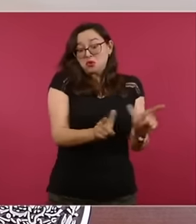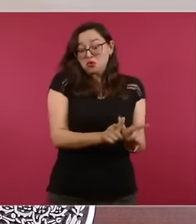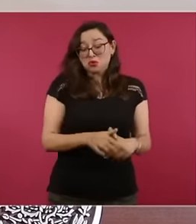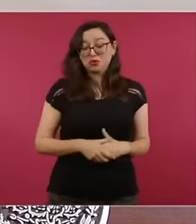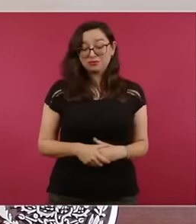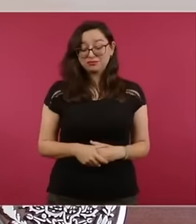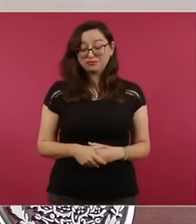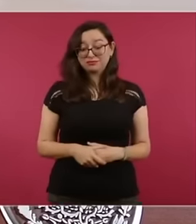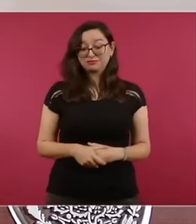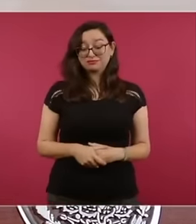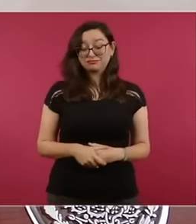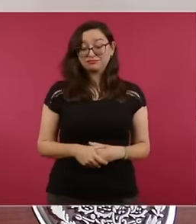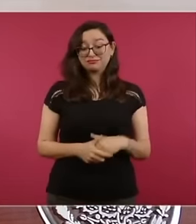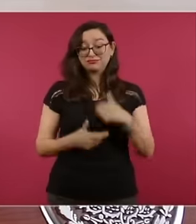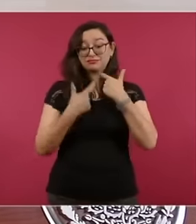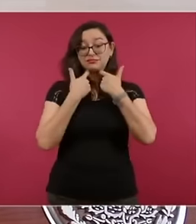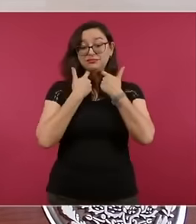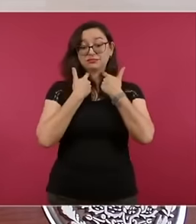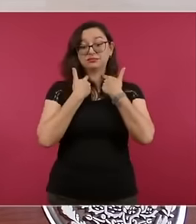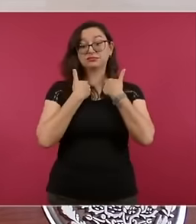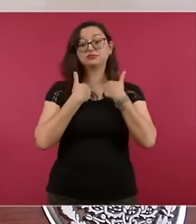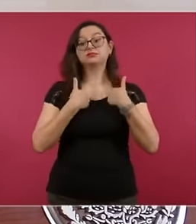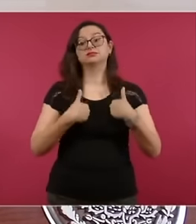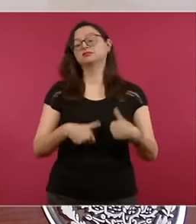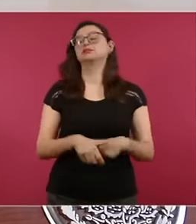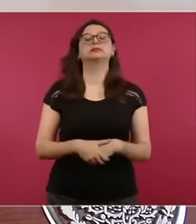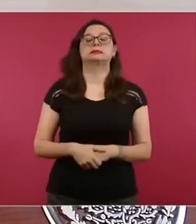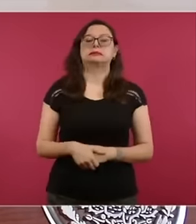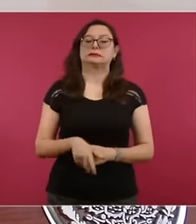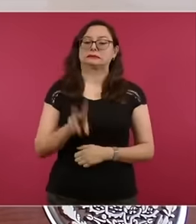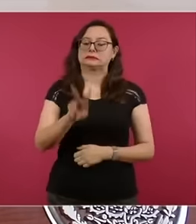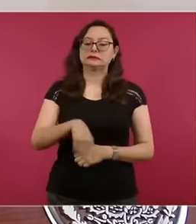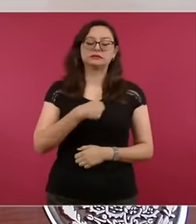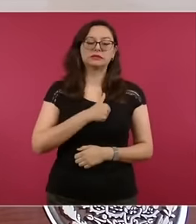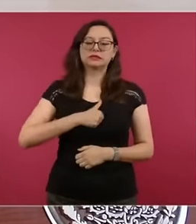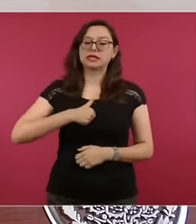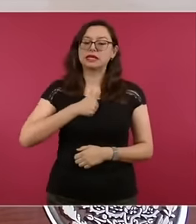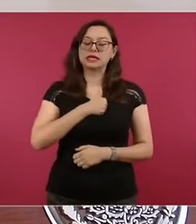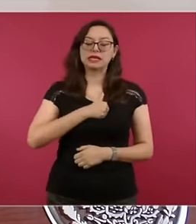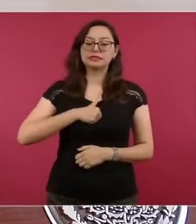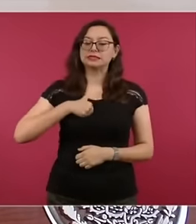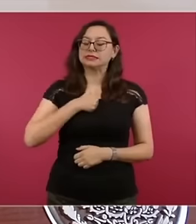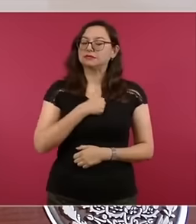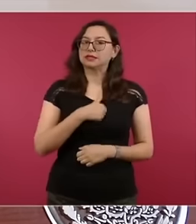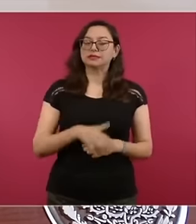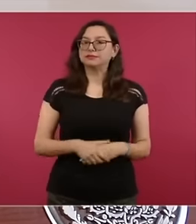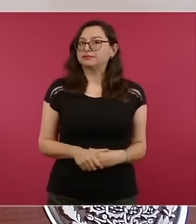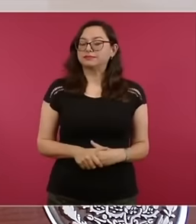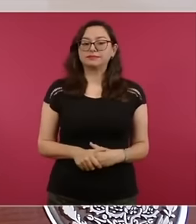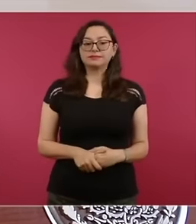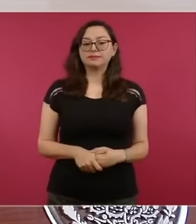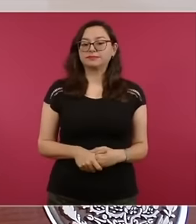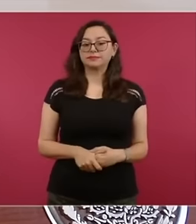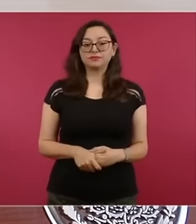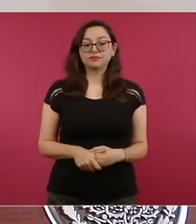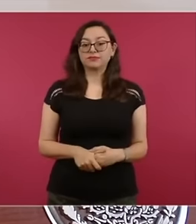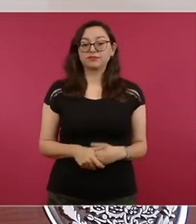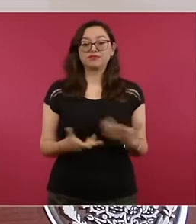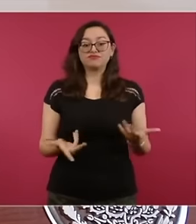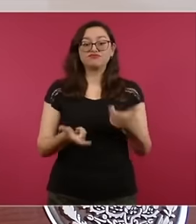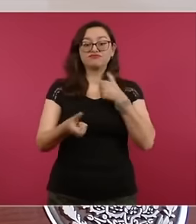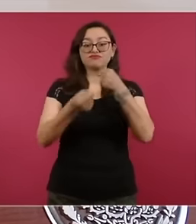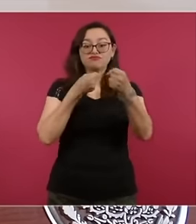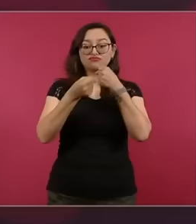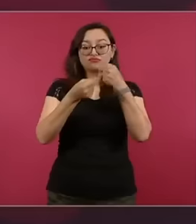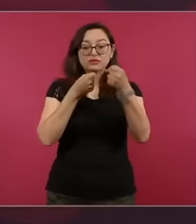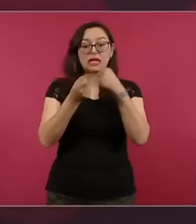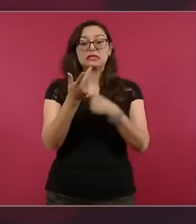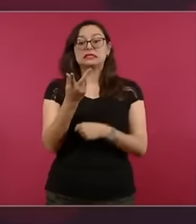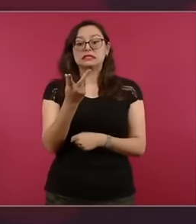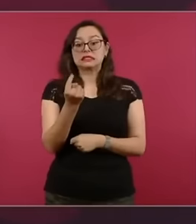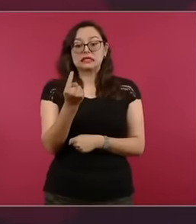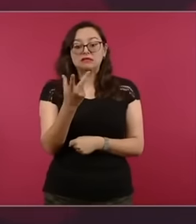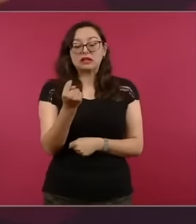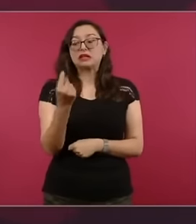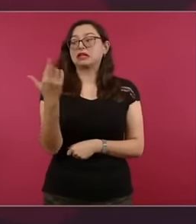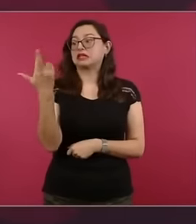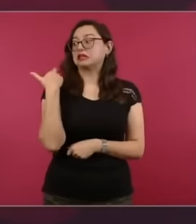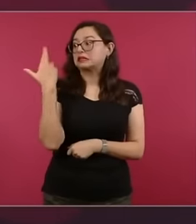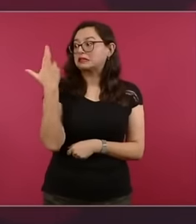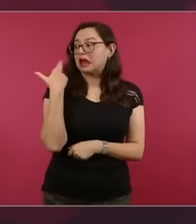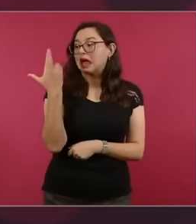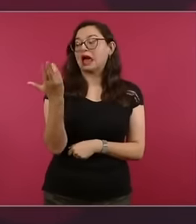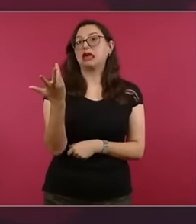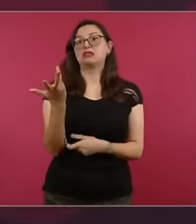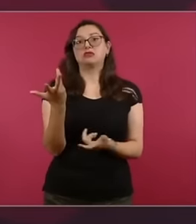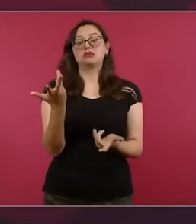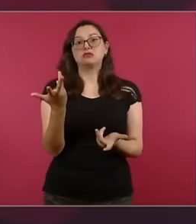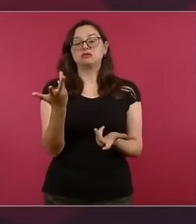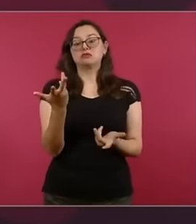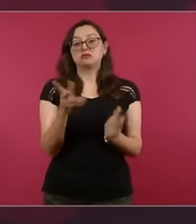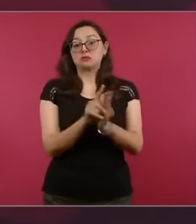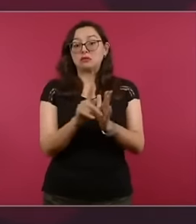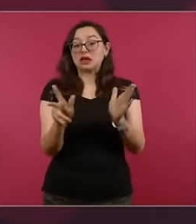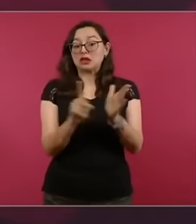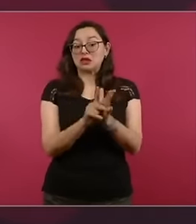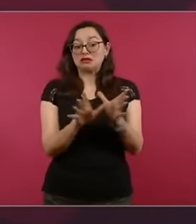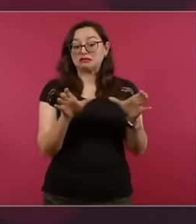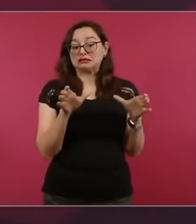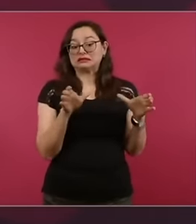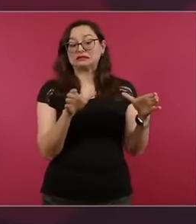regrettable that This eh the media because it is a bloc it is like in the